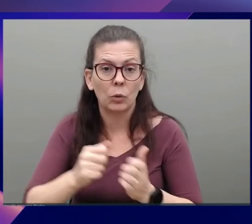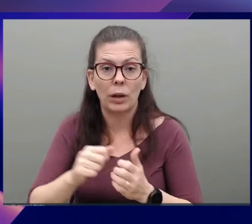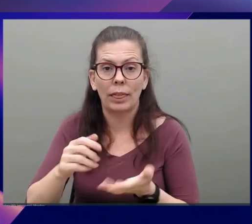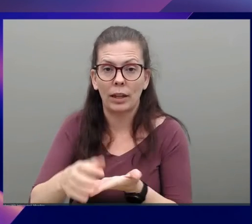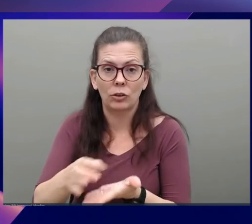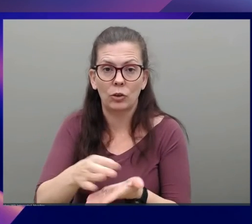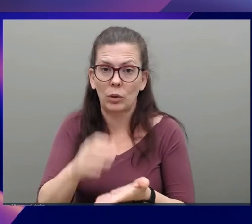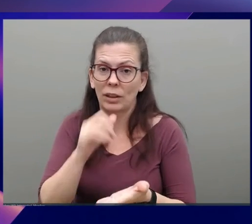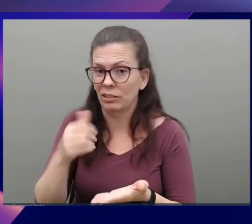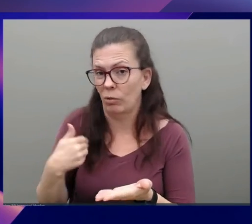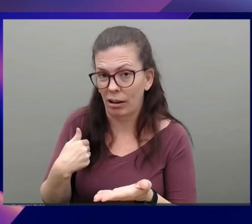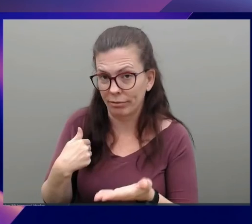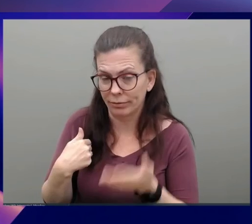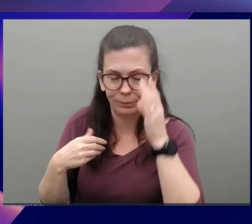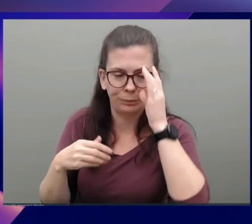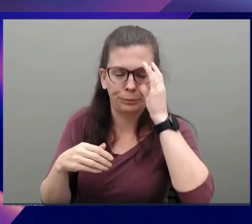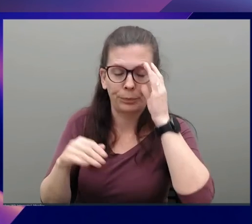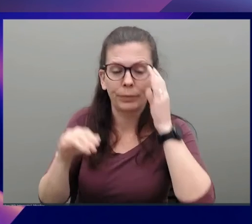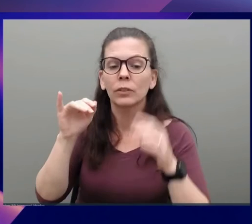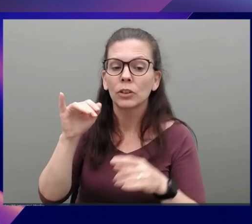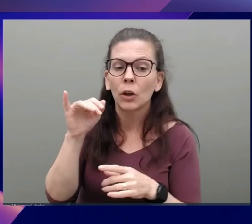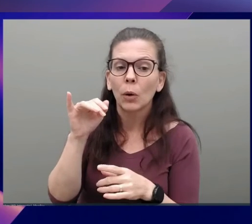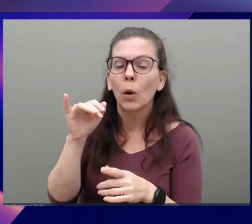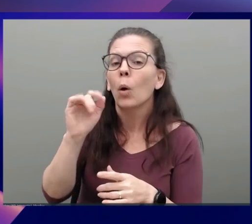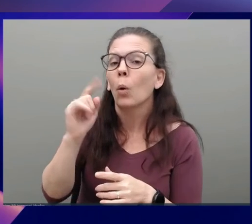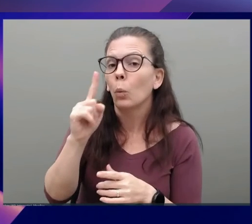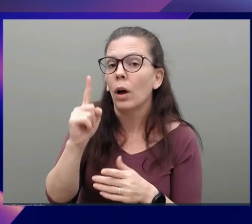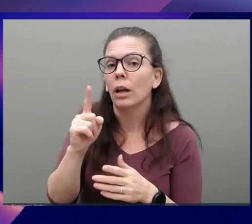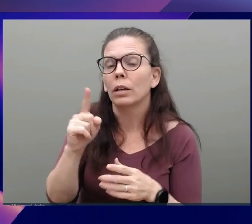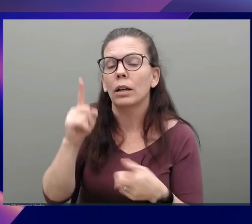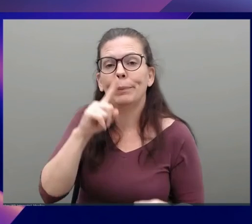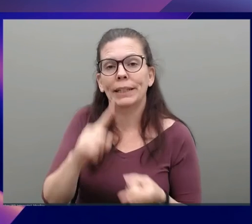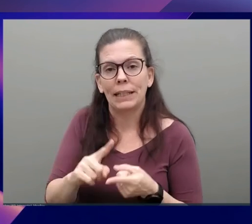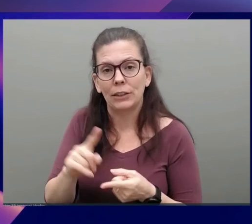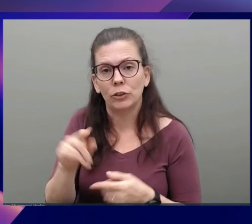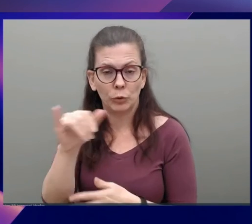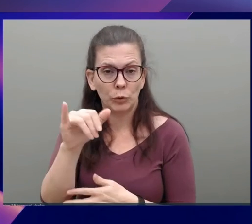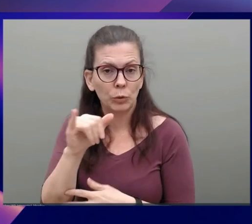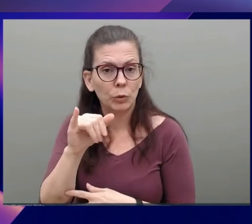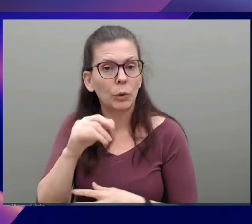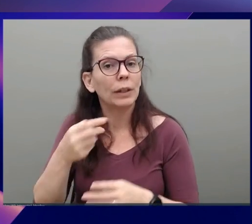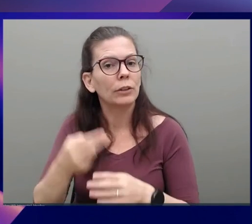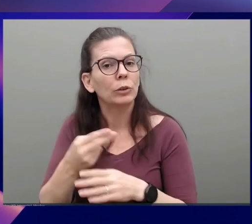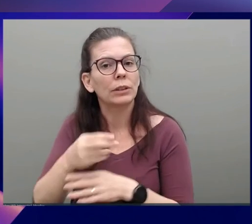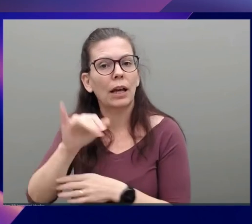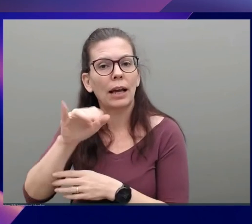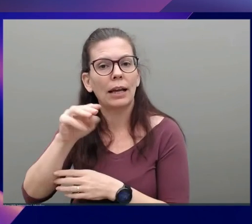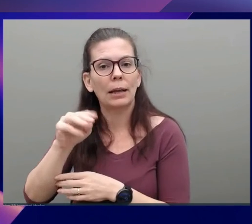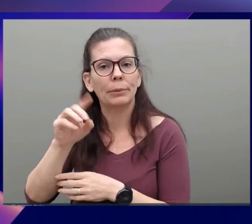So, one of the mitigations is to use an IMDSv2 upgrade, right?